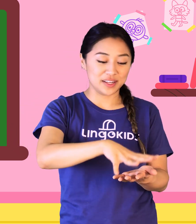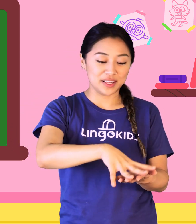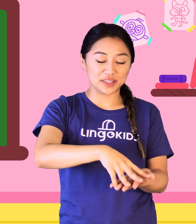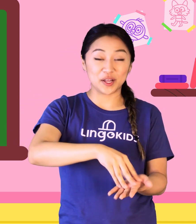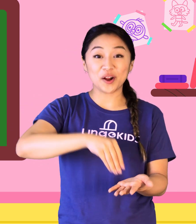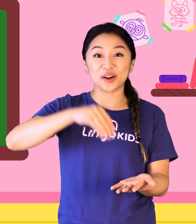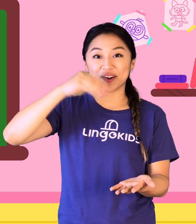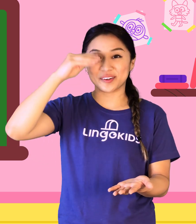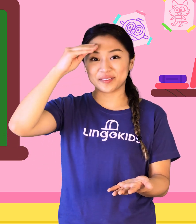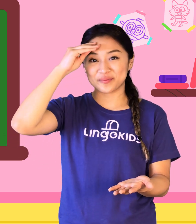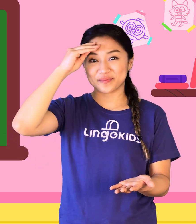Learn.